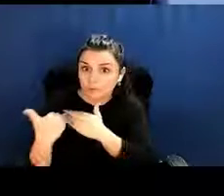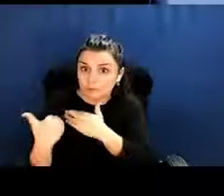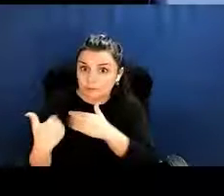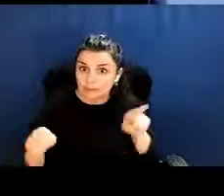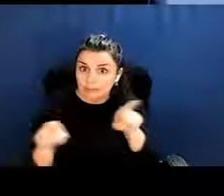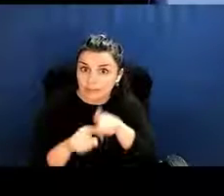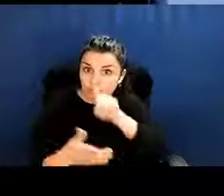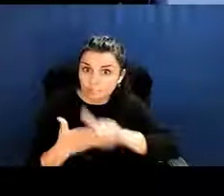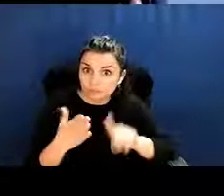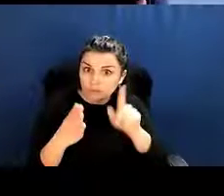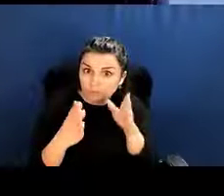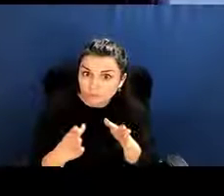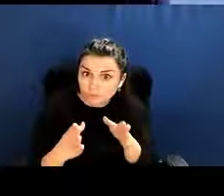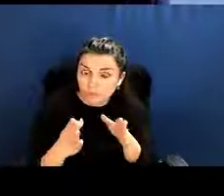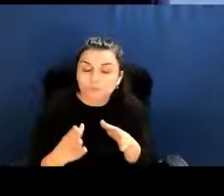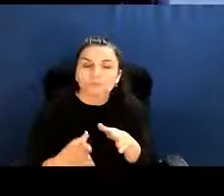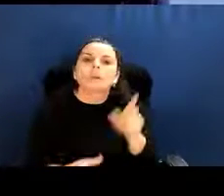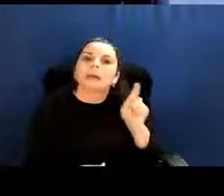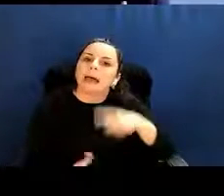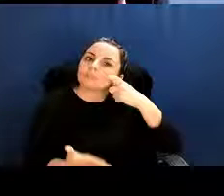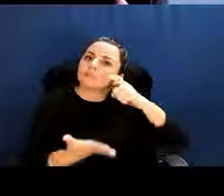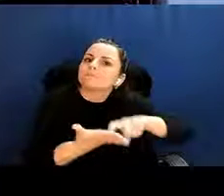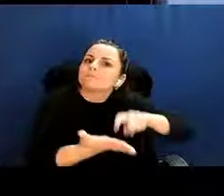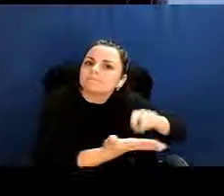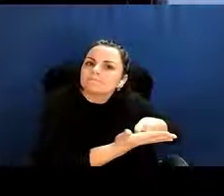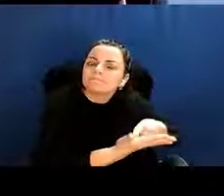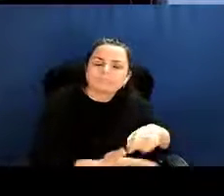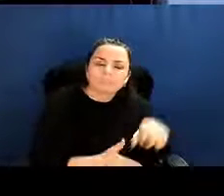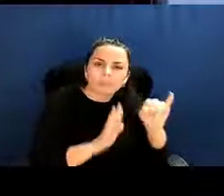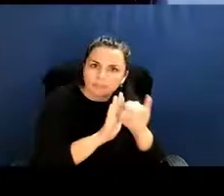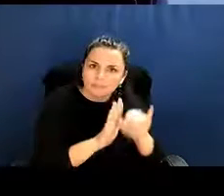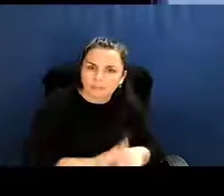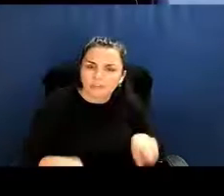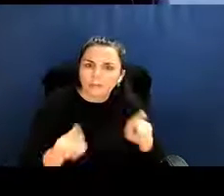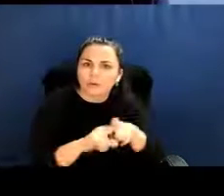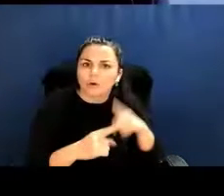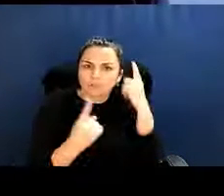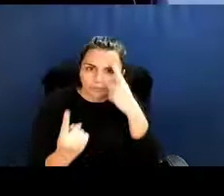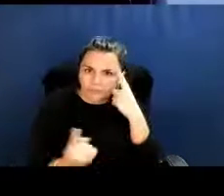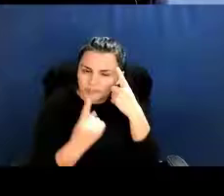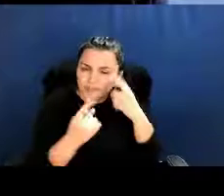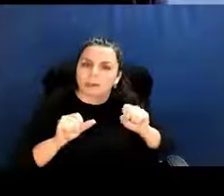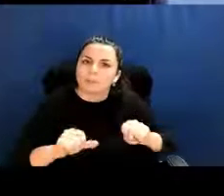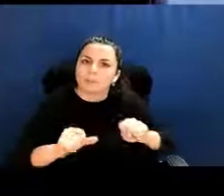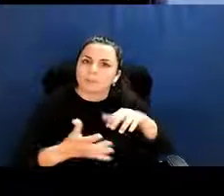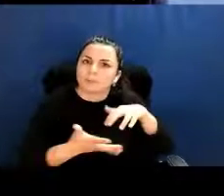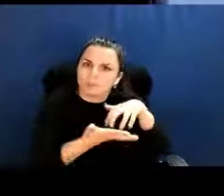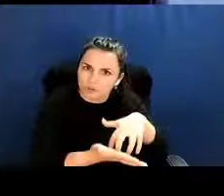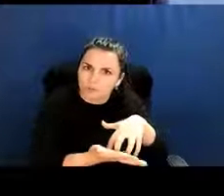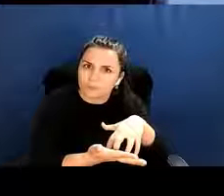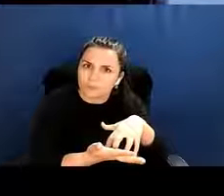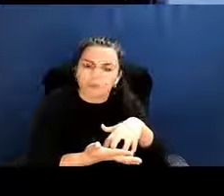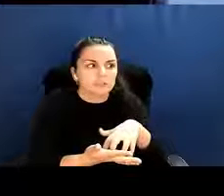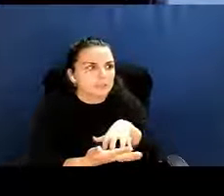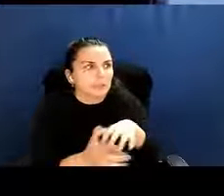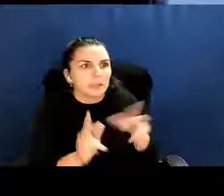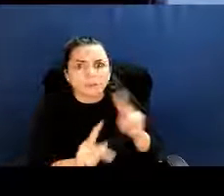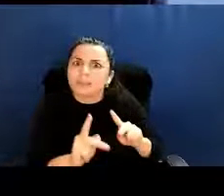is to identify and consider possible vulnerabilities in your prospective research participants,